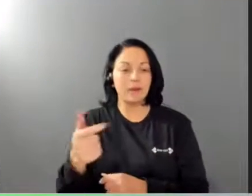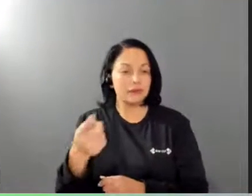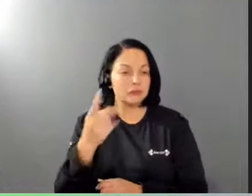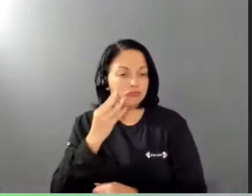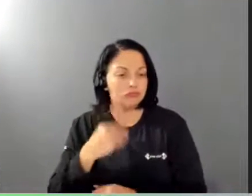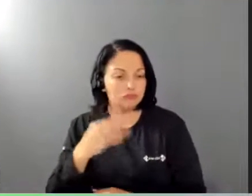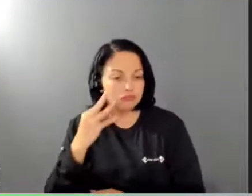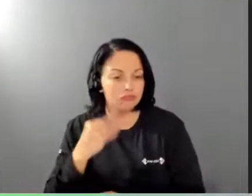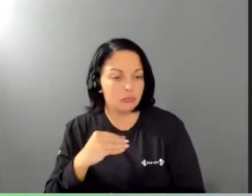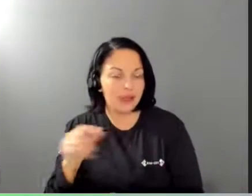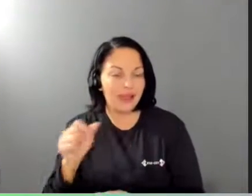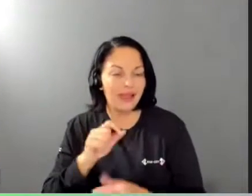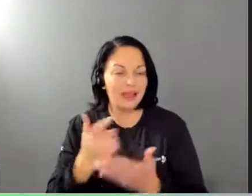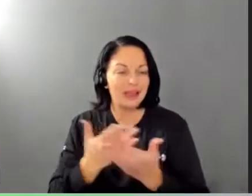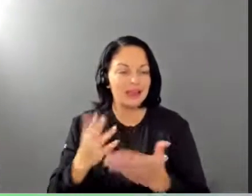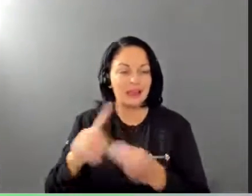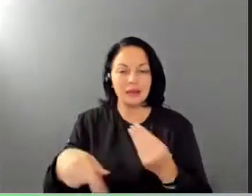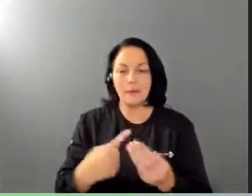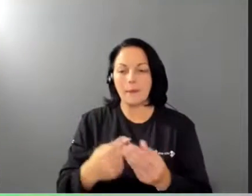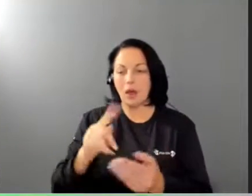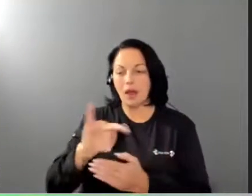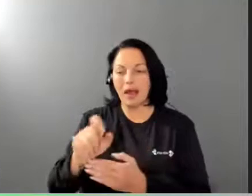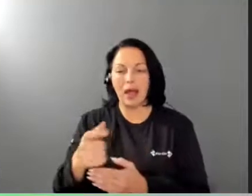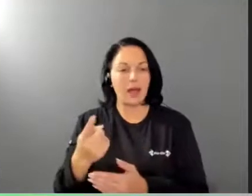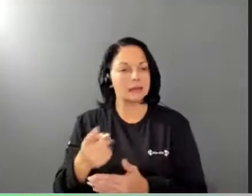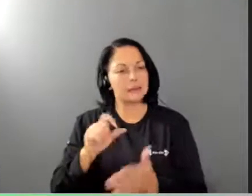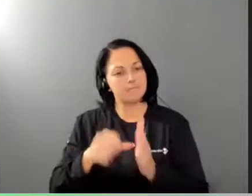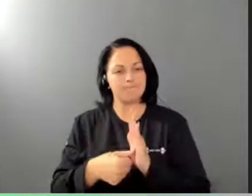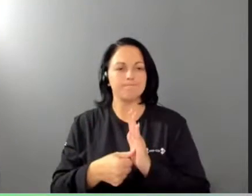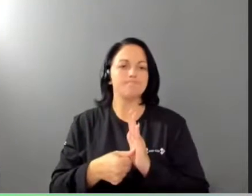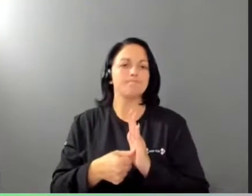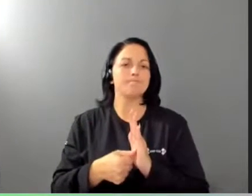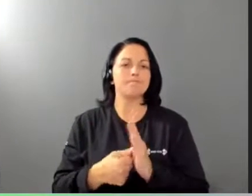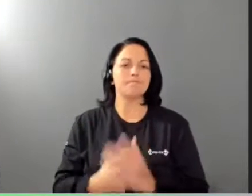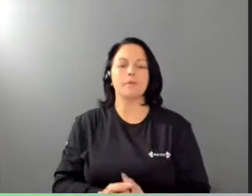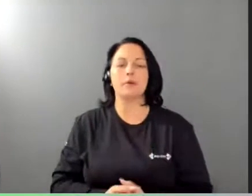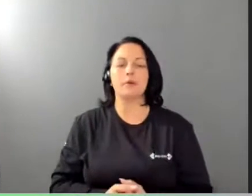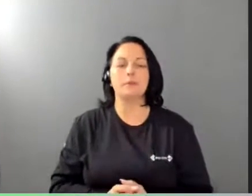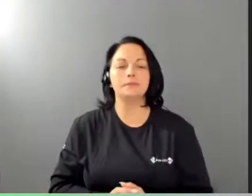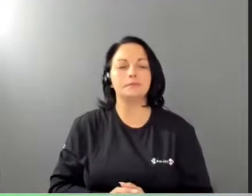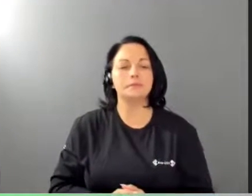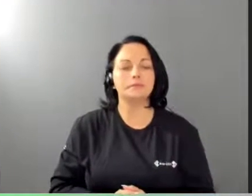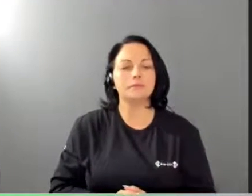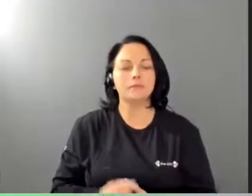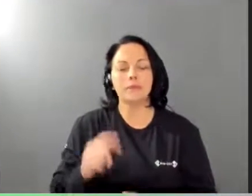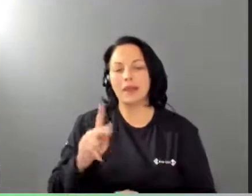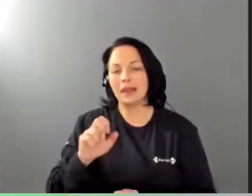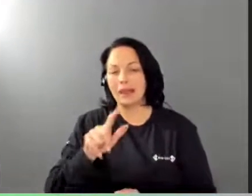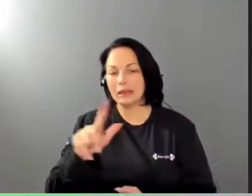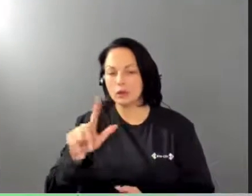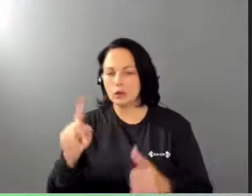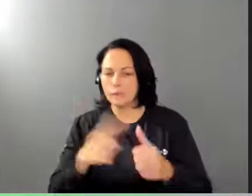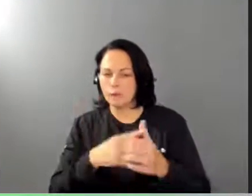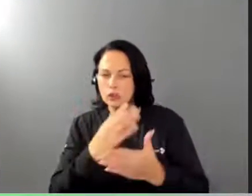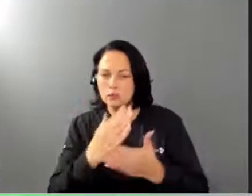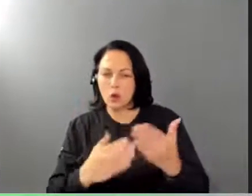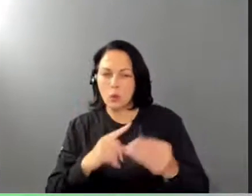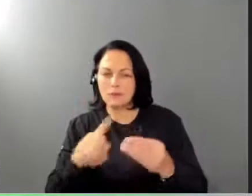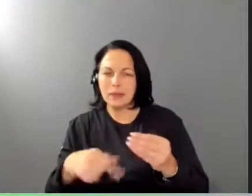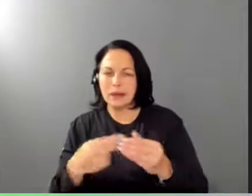question here about recommendations about an HTML linter, you talked about acts and yours, any other ideas